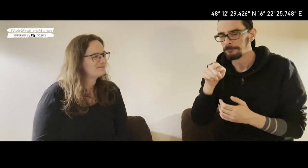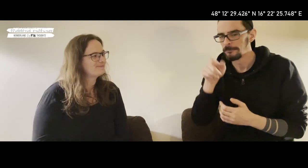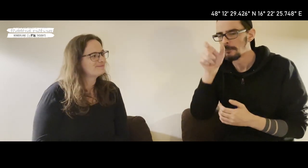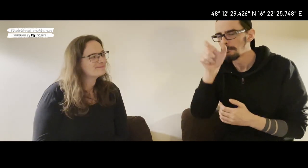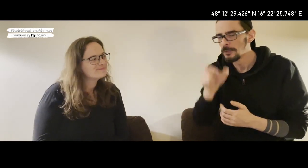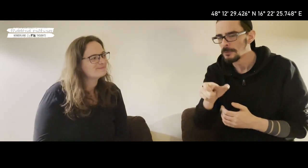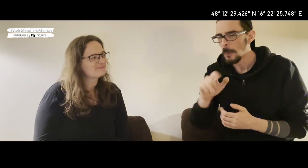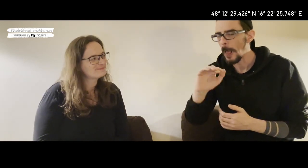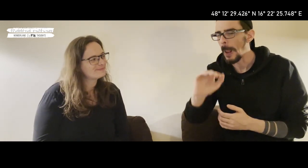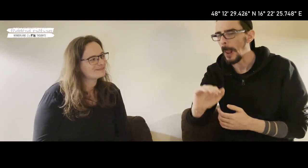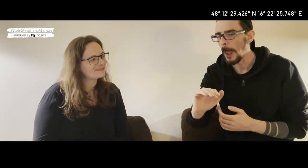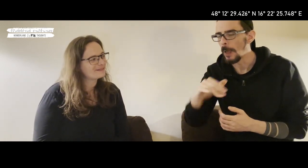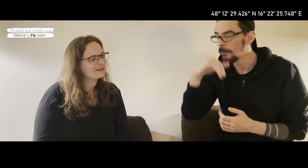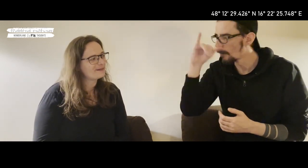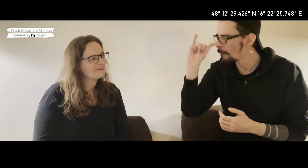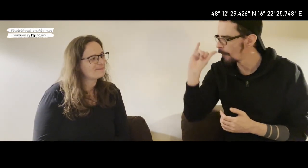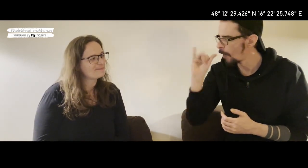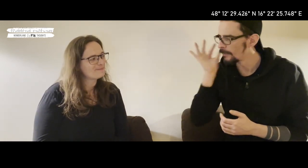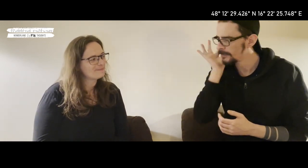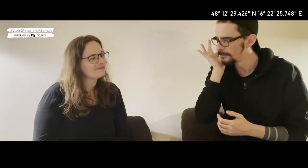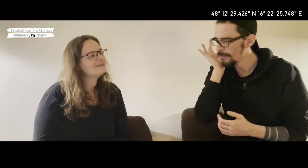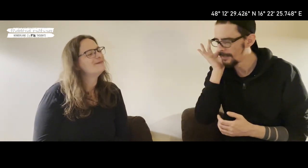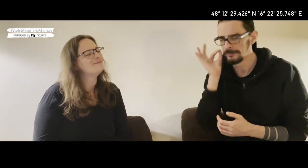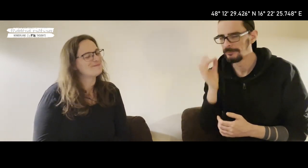There is a little blonde girl in this movie.